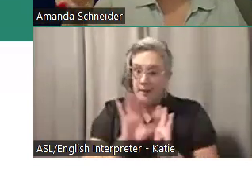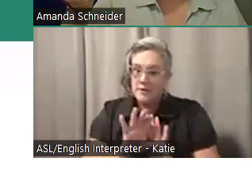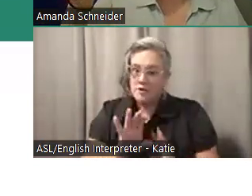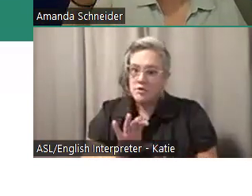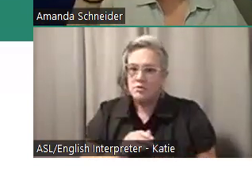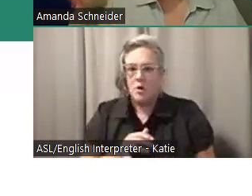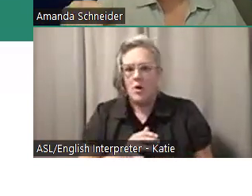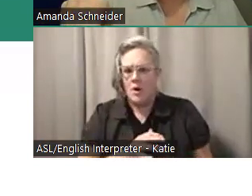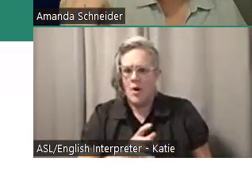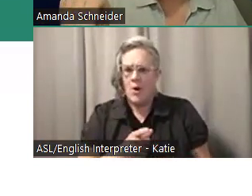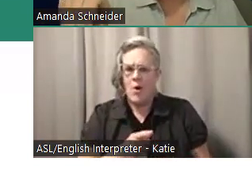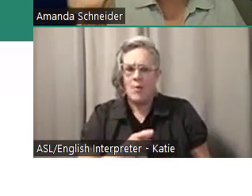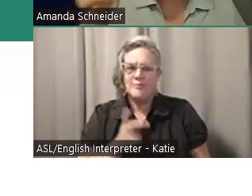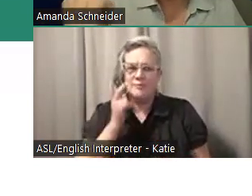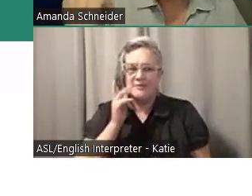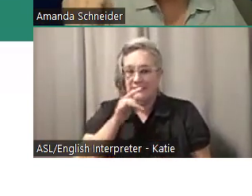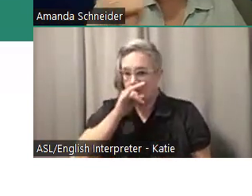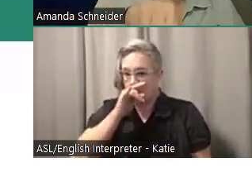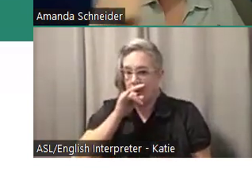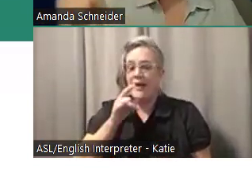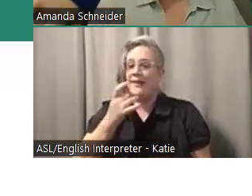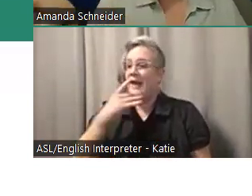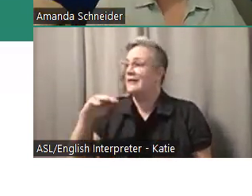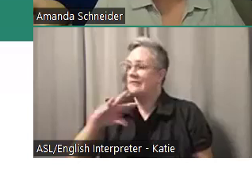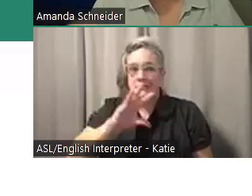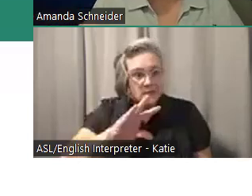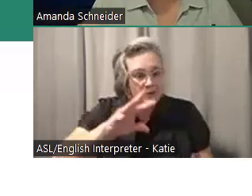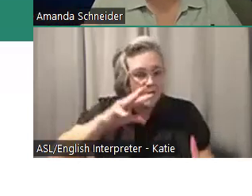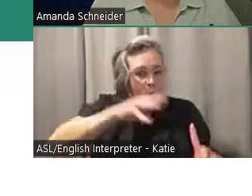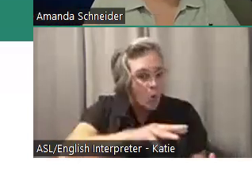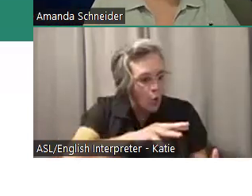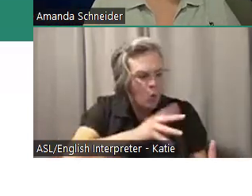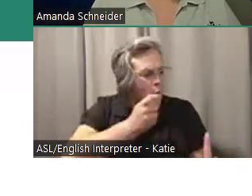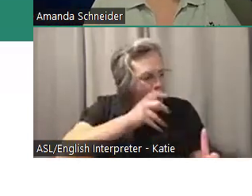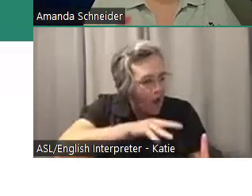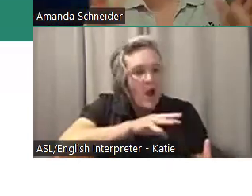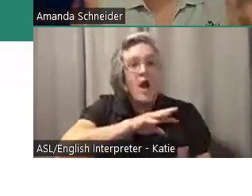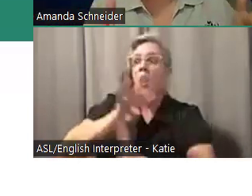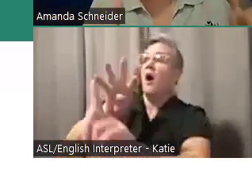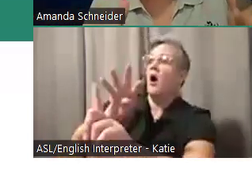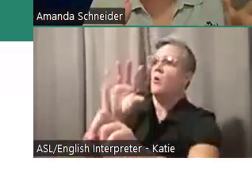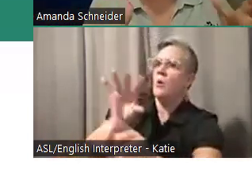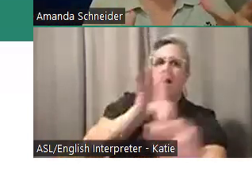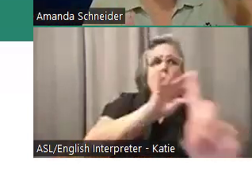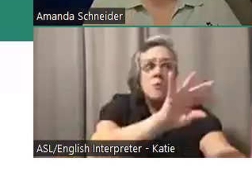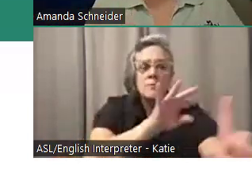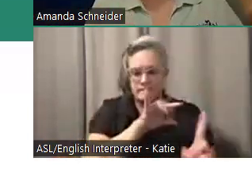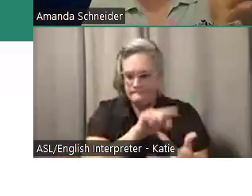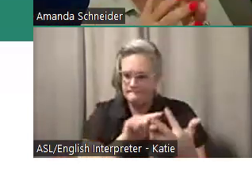Um, the child… Putting a flashlight on different things throughout their journey. Um, so this is a great example of